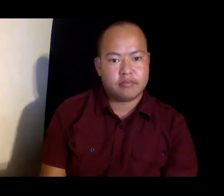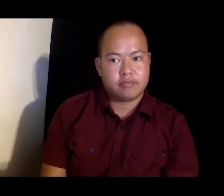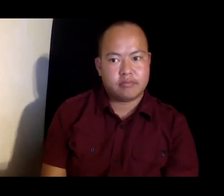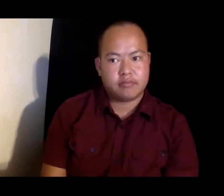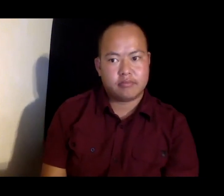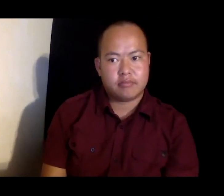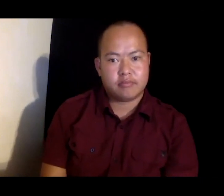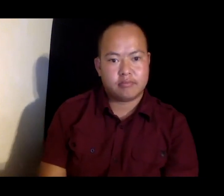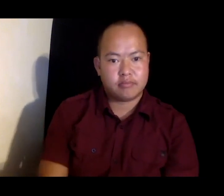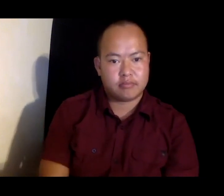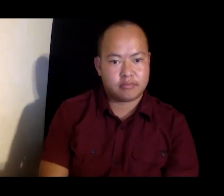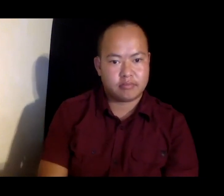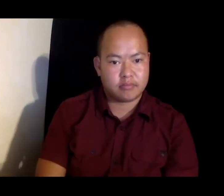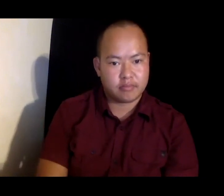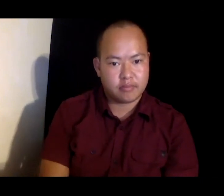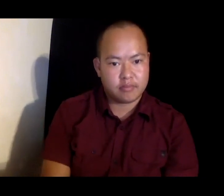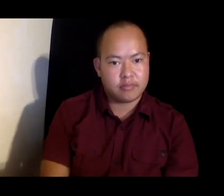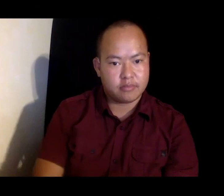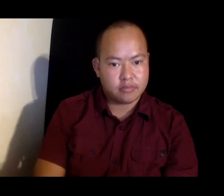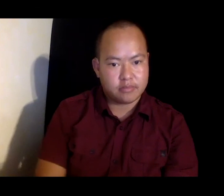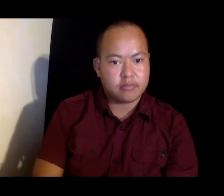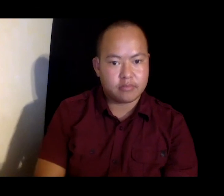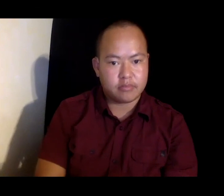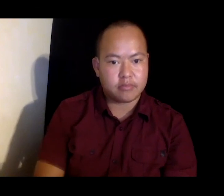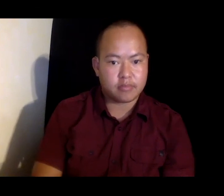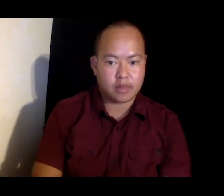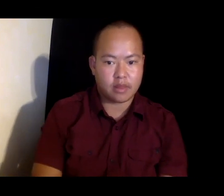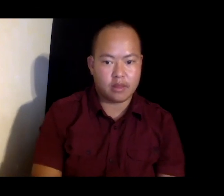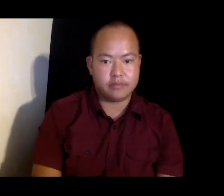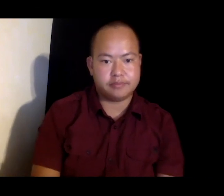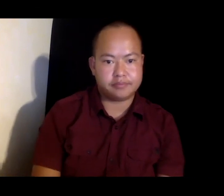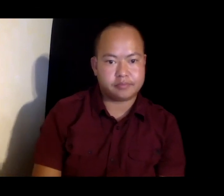And just one more minute, most of the jobs,